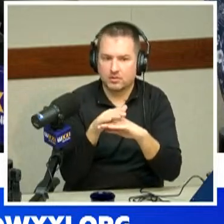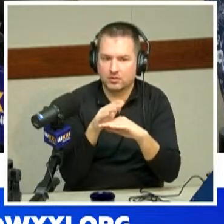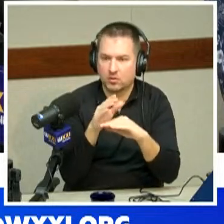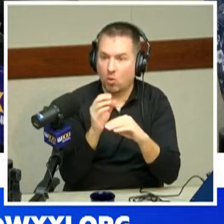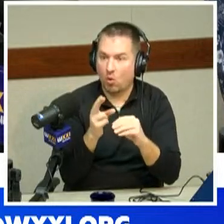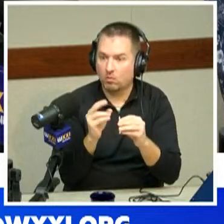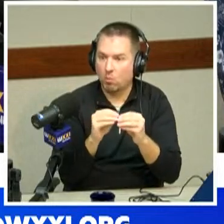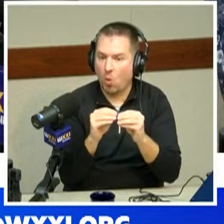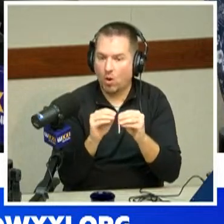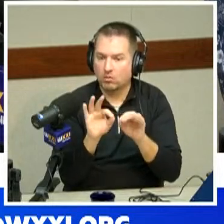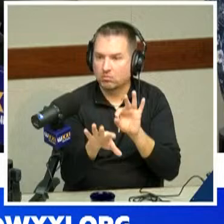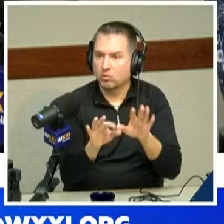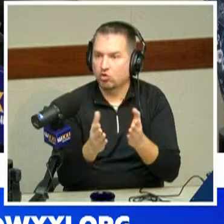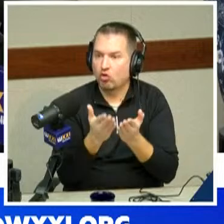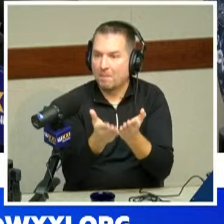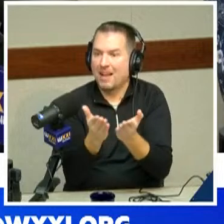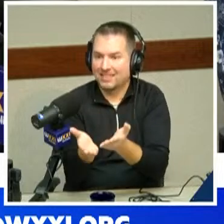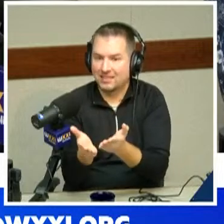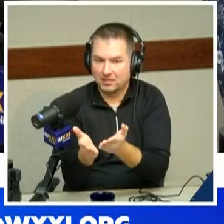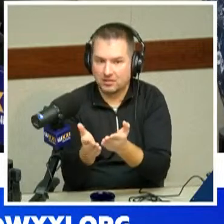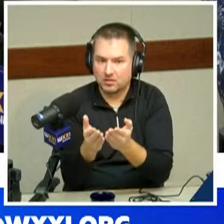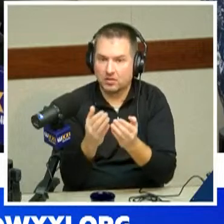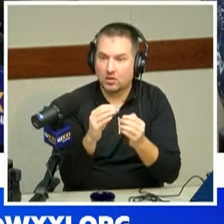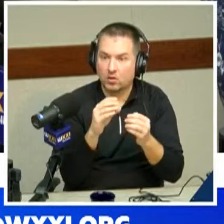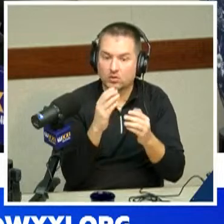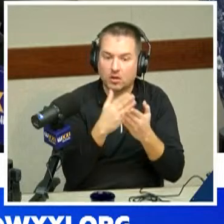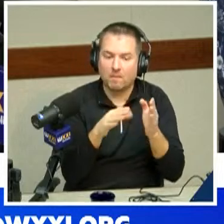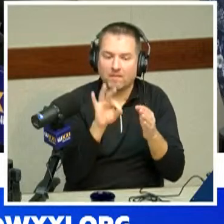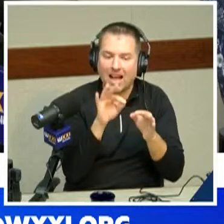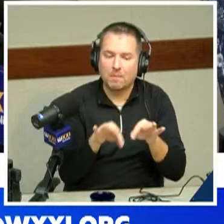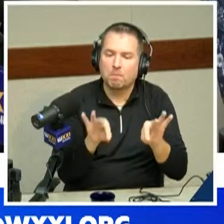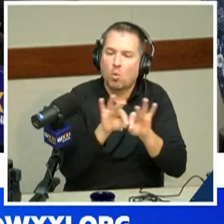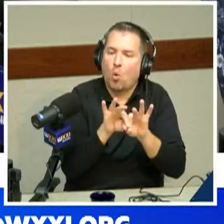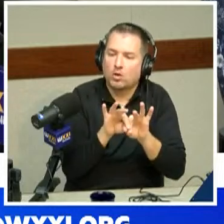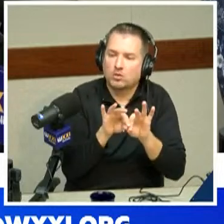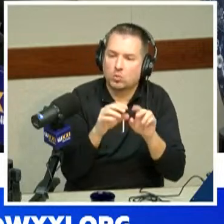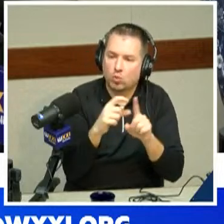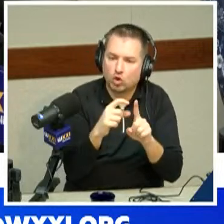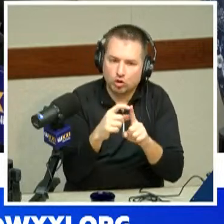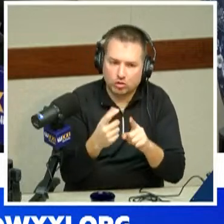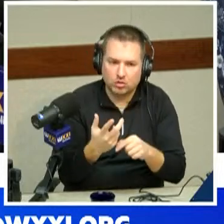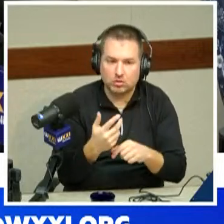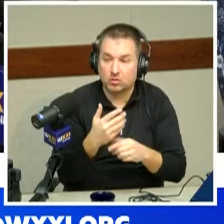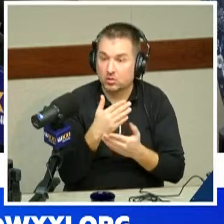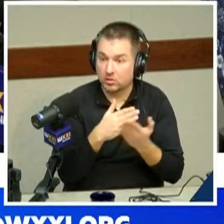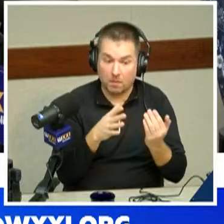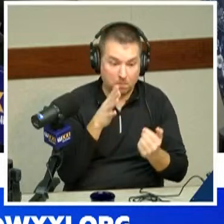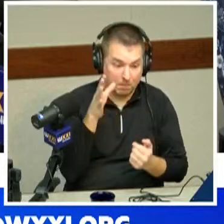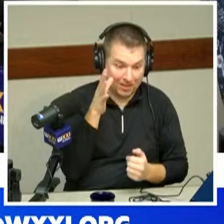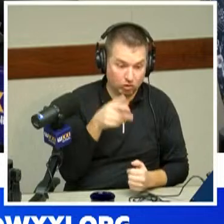to you only the essential ones to be recommended to you or um some parents based on our chat